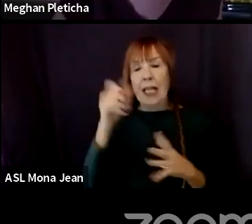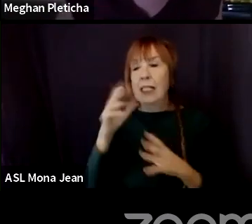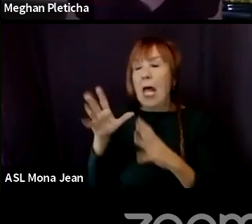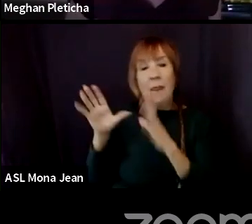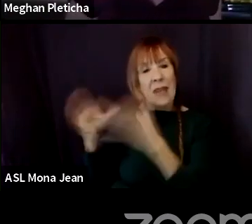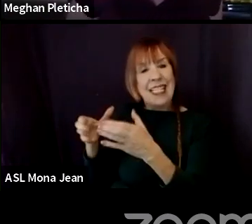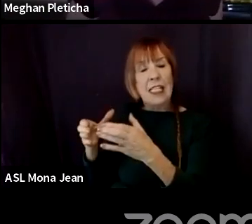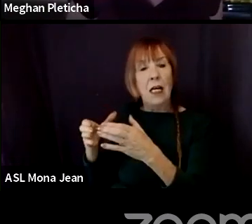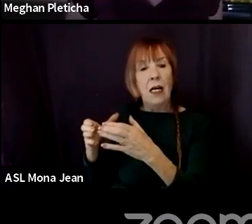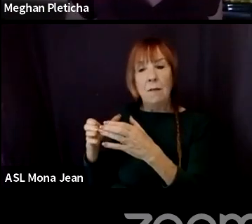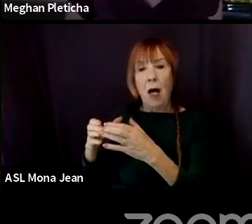the other ones.